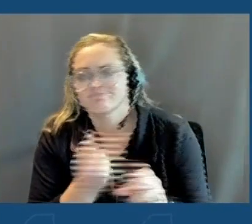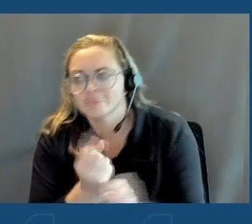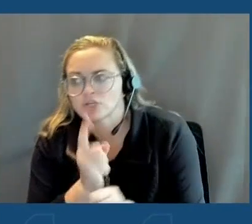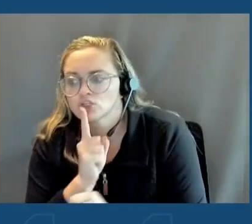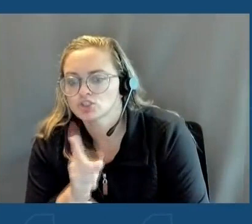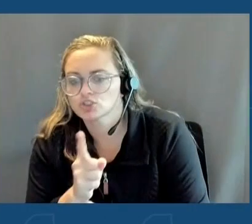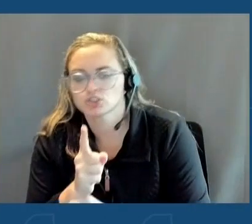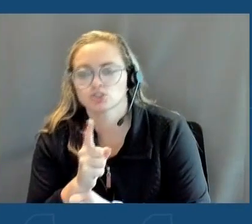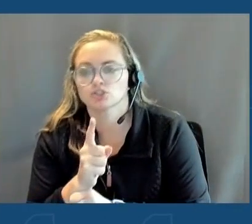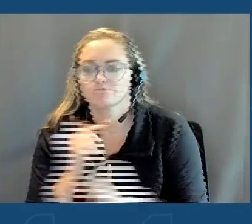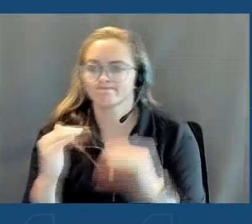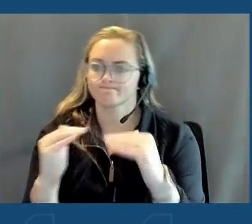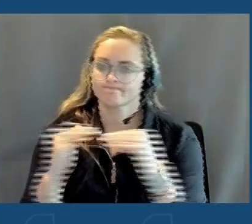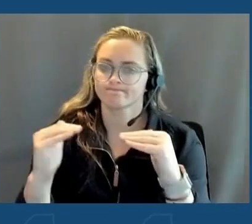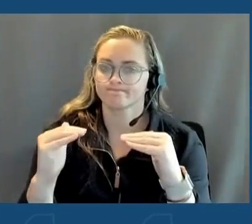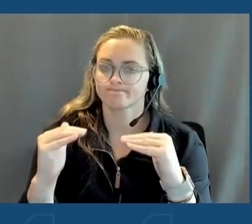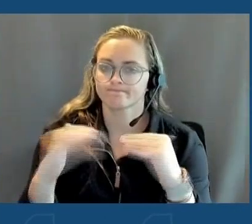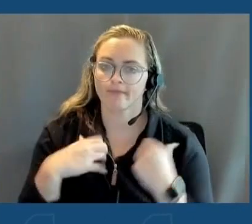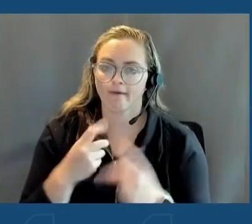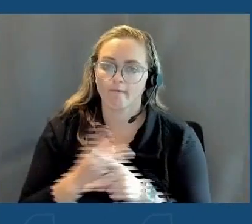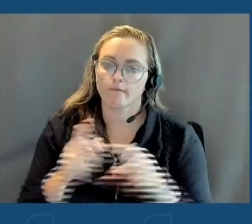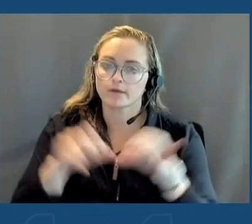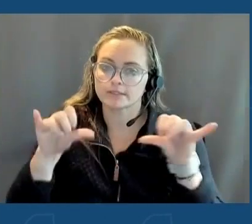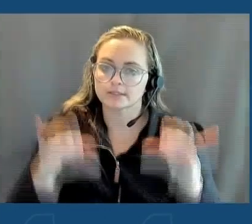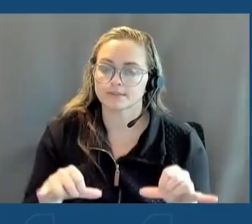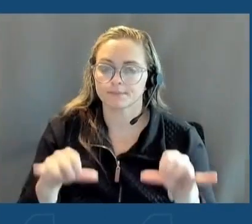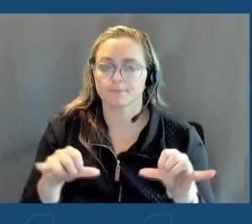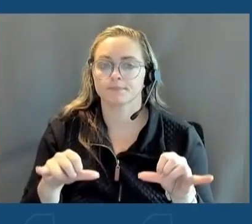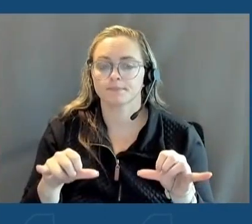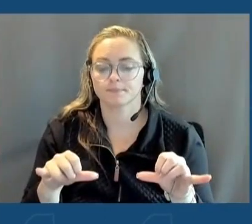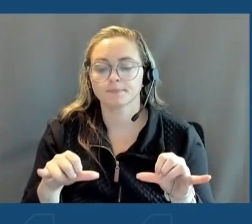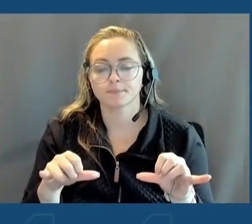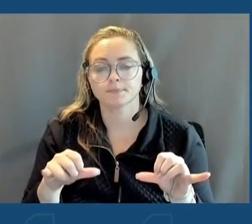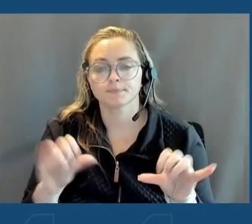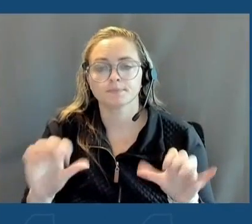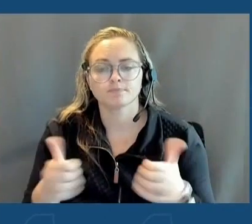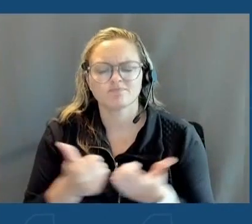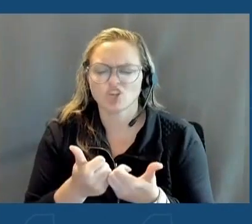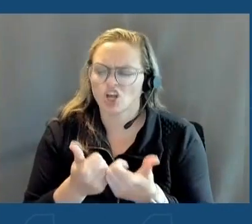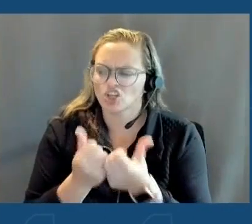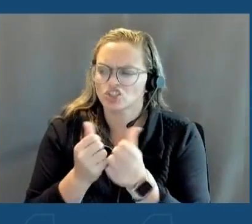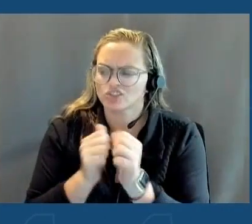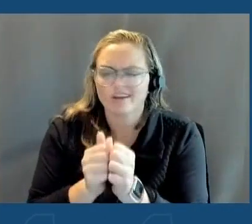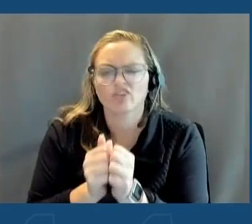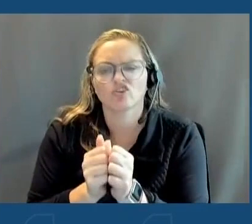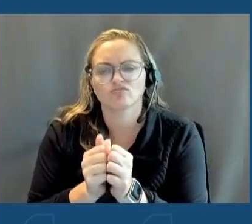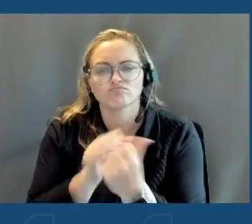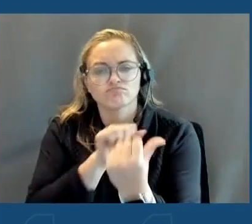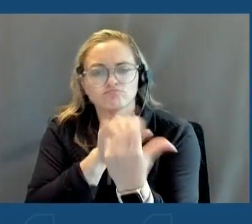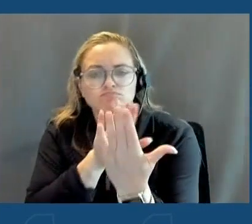CHALLENGES THAT COME UPON US, WHETHER IT IS THE RESURGENCE OF A NEW VARIANT, WHETHER IT IS